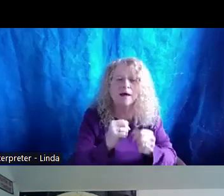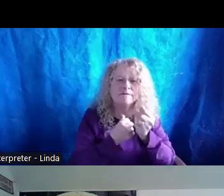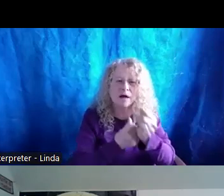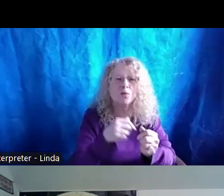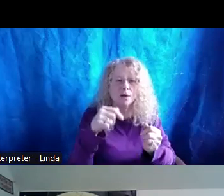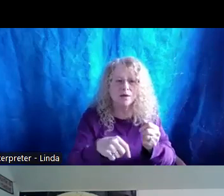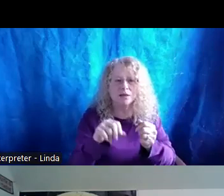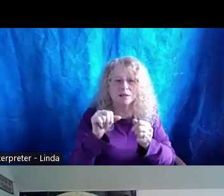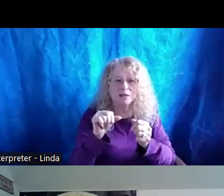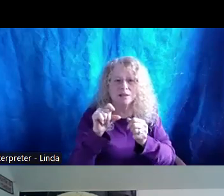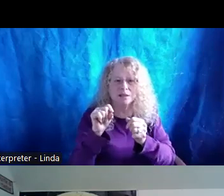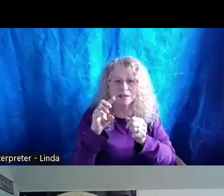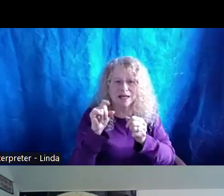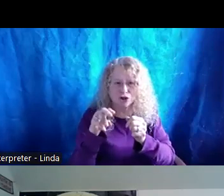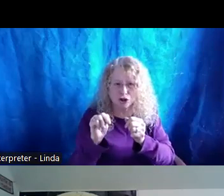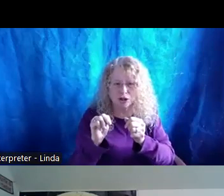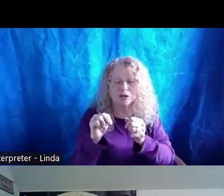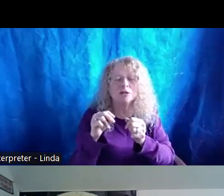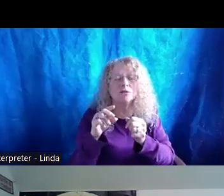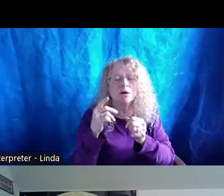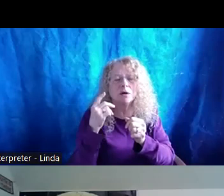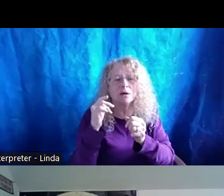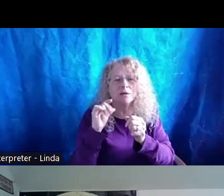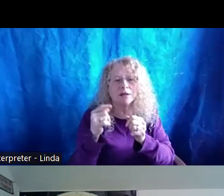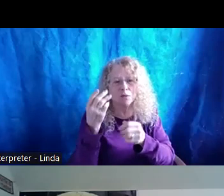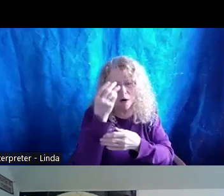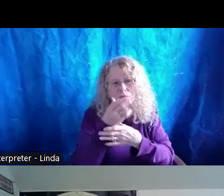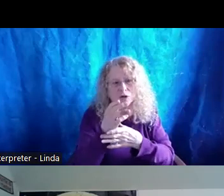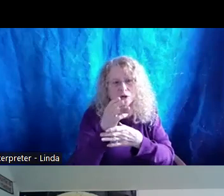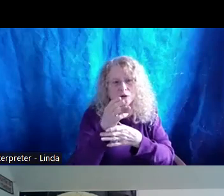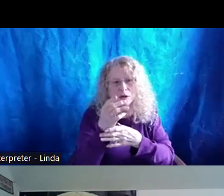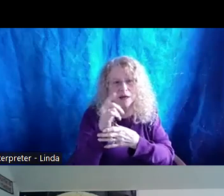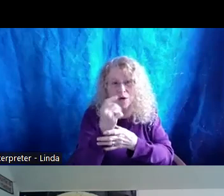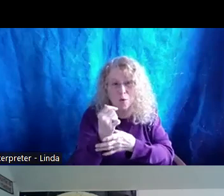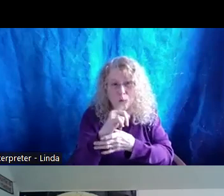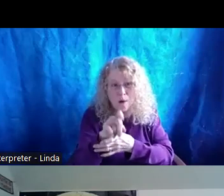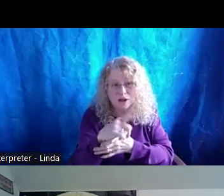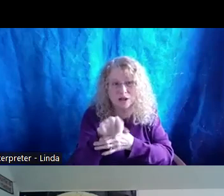I WANTED TO SHARE WITH YOU TODAY. ANY QUESTIONS ABOUT 3176?